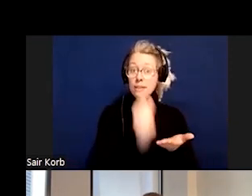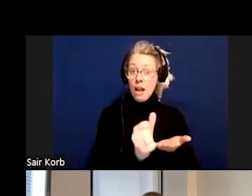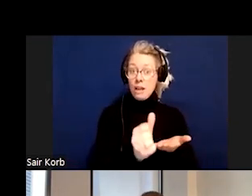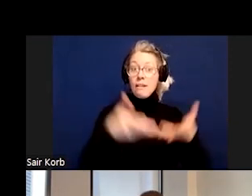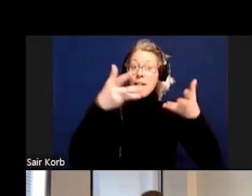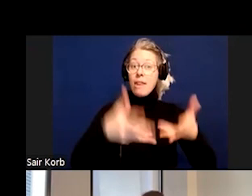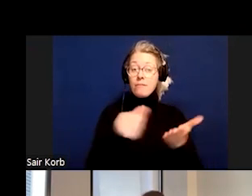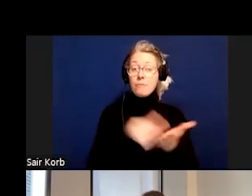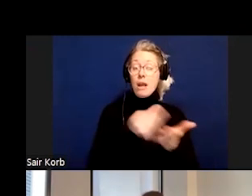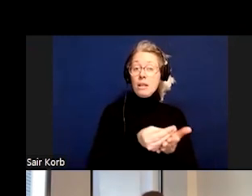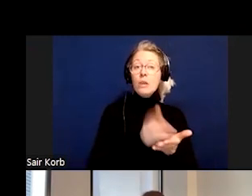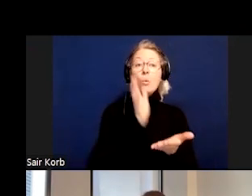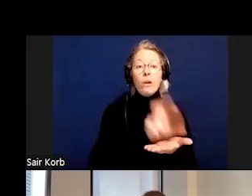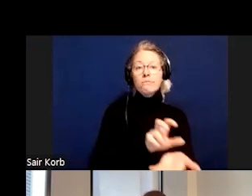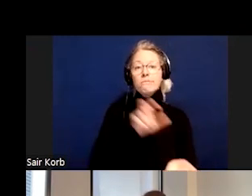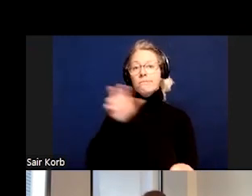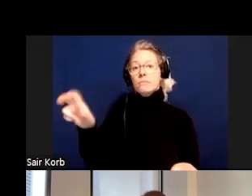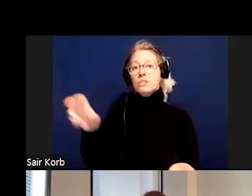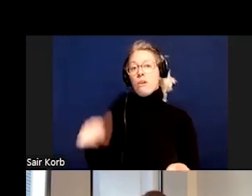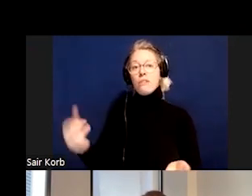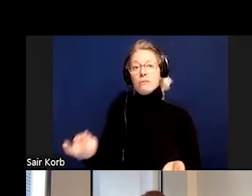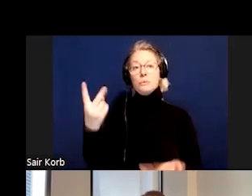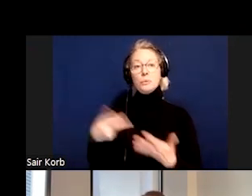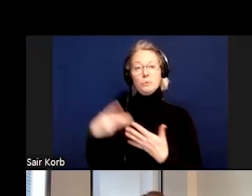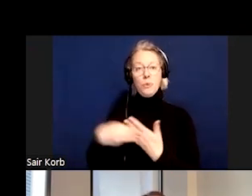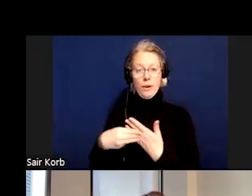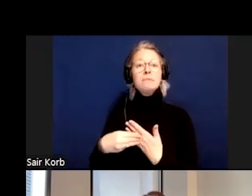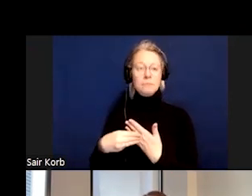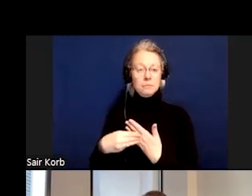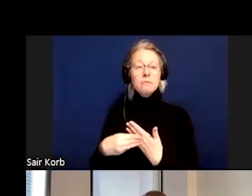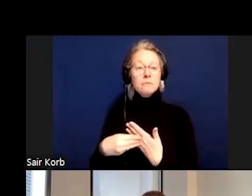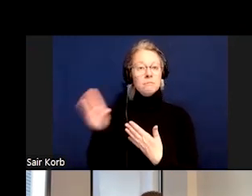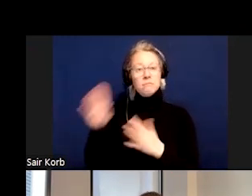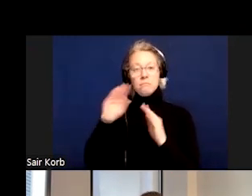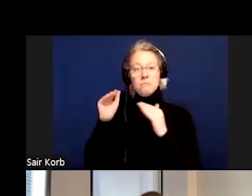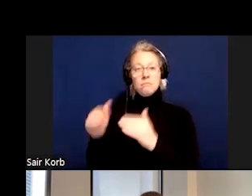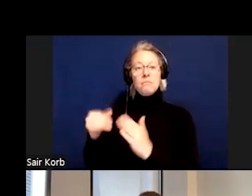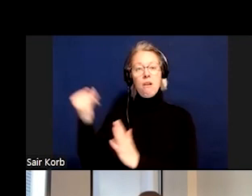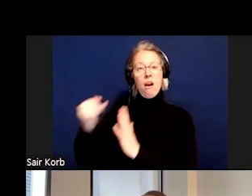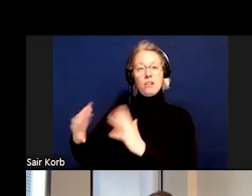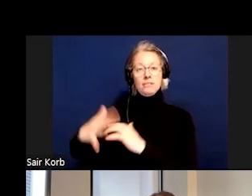allocated to the other two programs that are focused on Indigenous artists. So you'll note